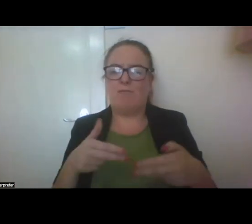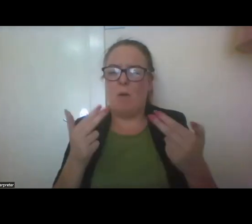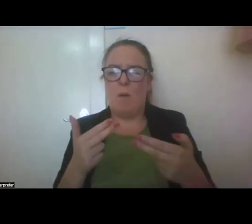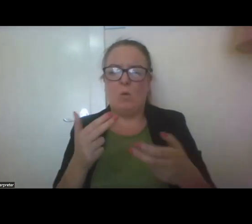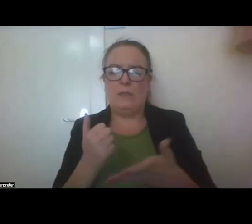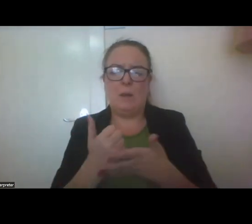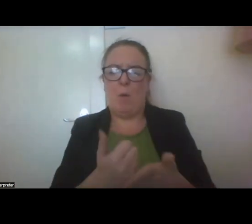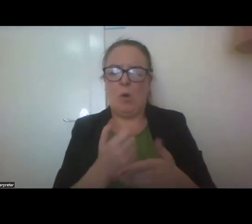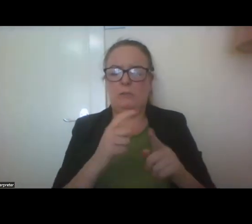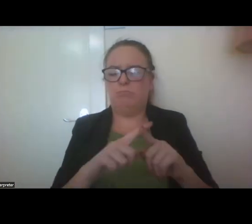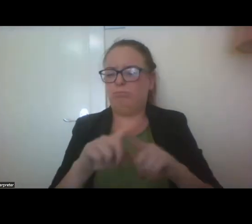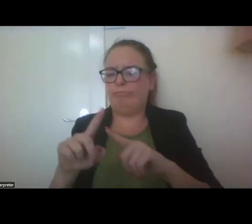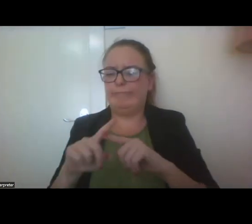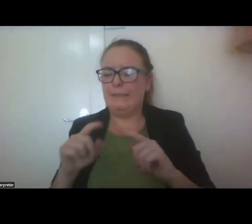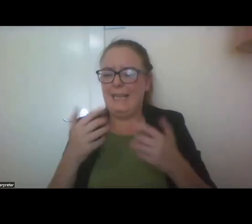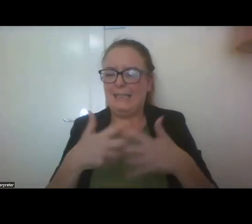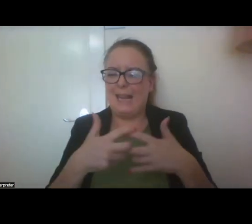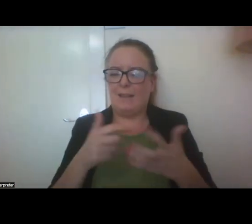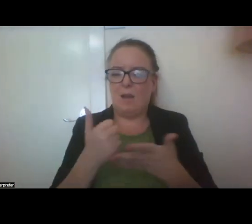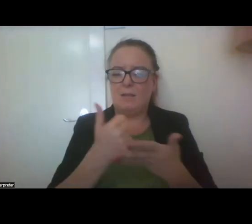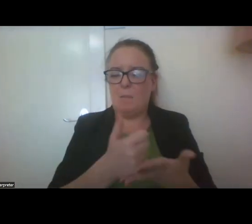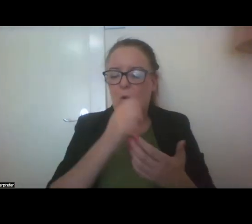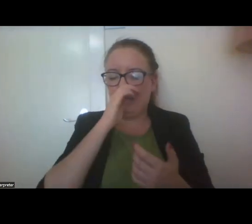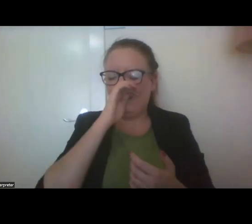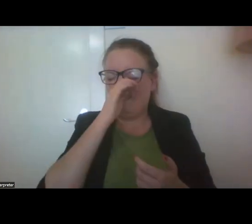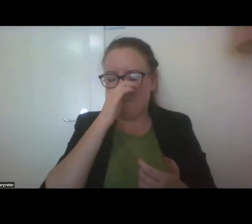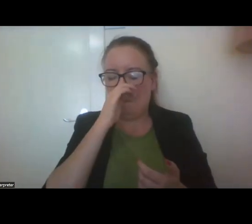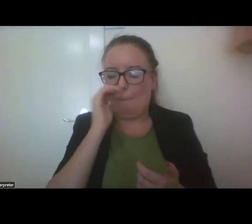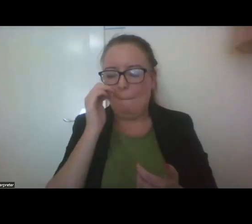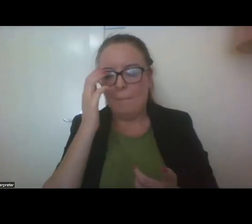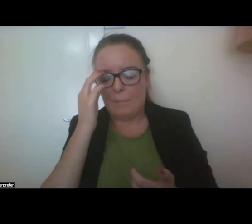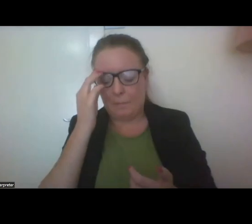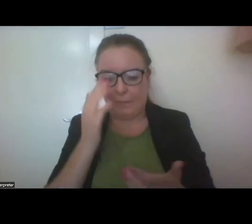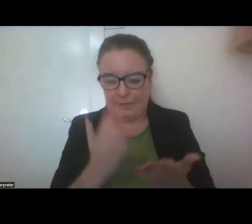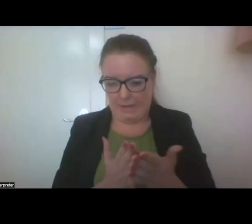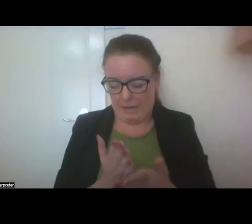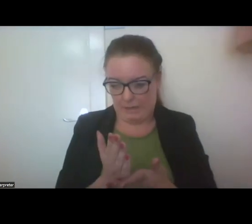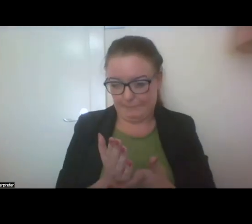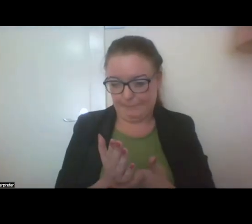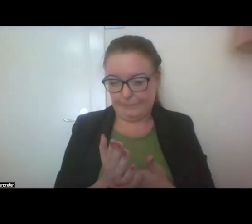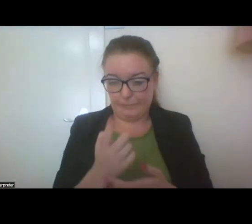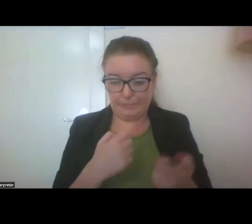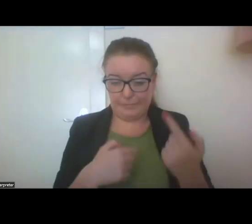But bearing in mind, and this is true of everything, that we are nothing without the captioners.